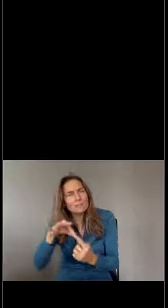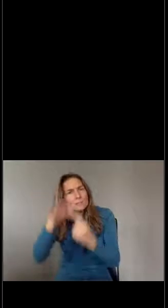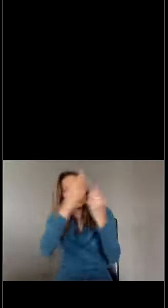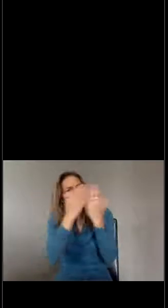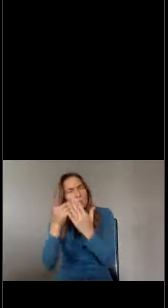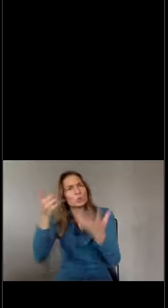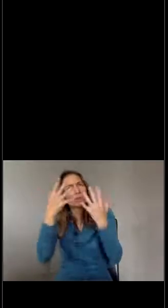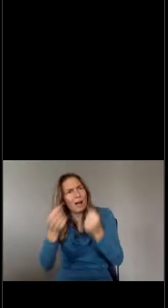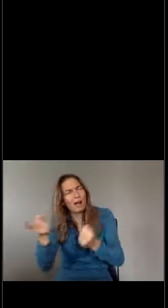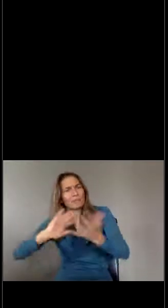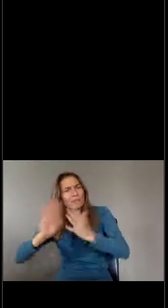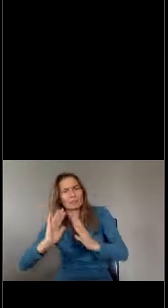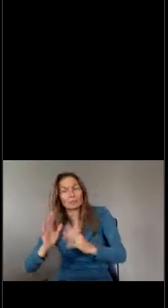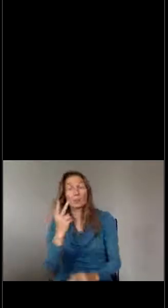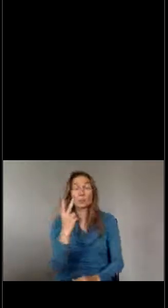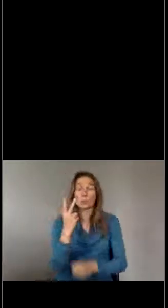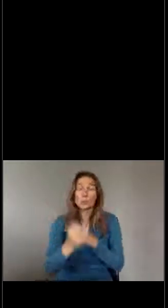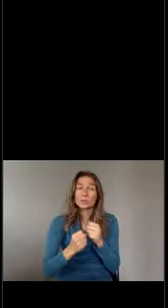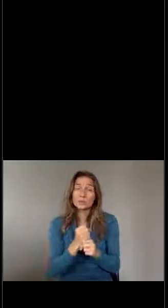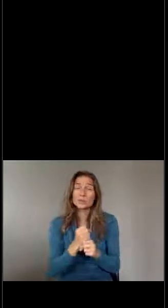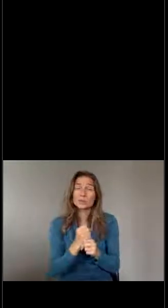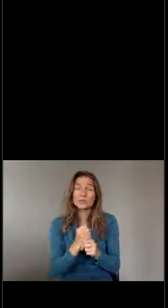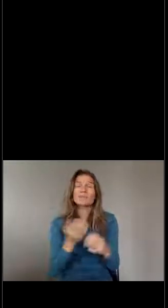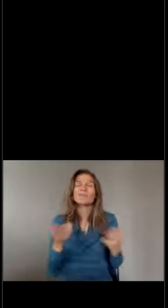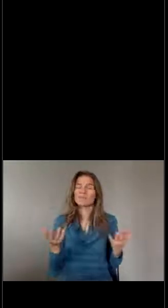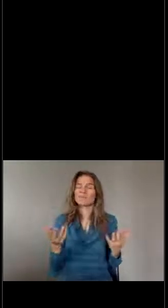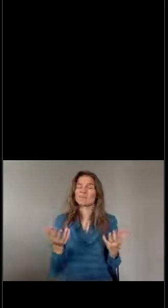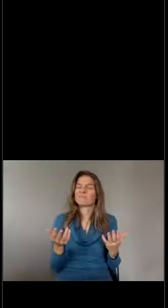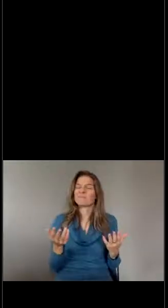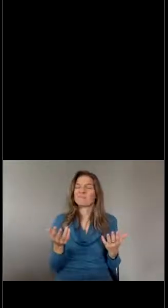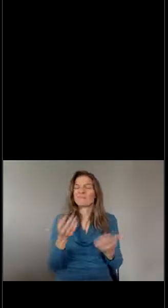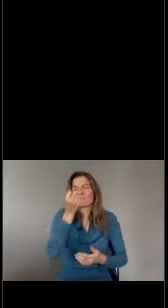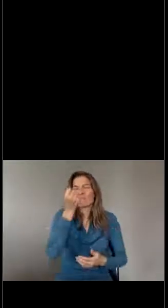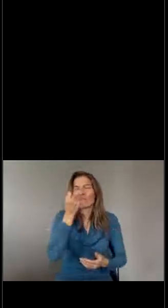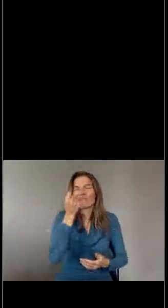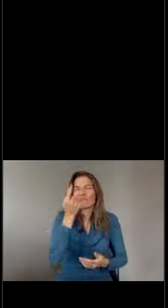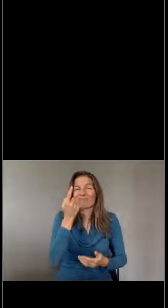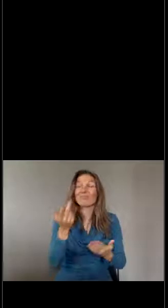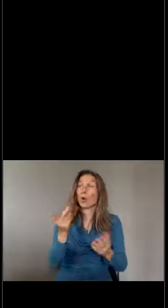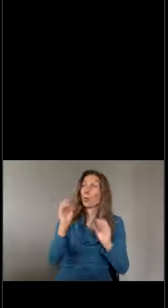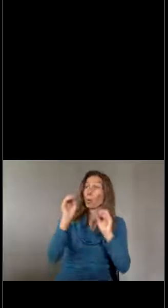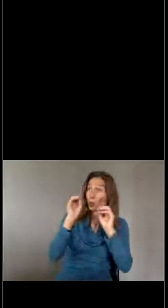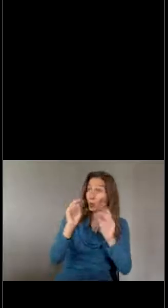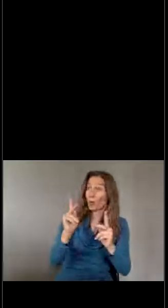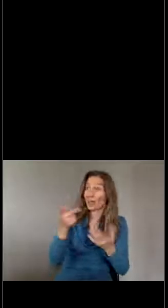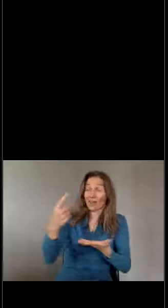You can see some of the challenges in meeting those costs there is a lack of information, in this case,